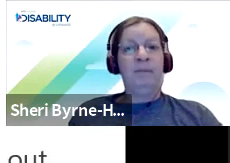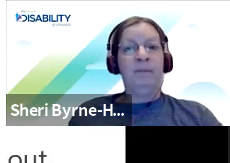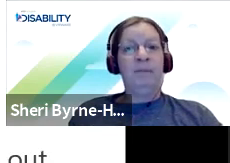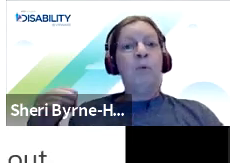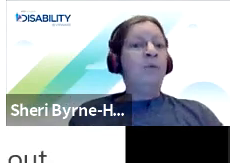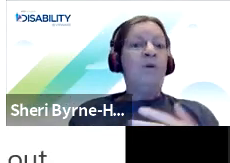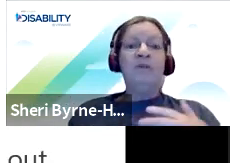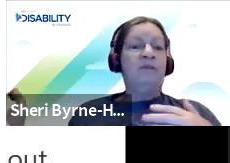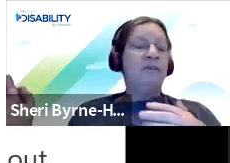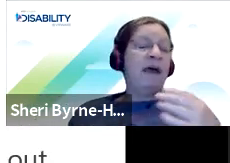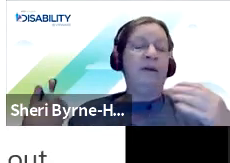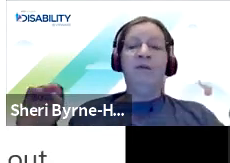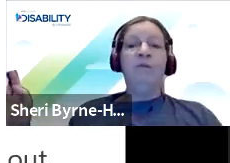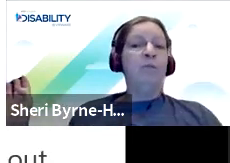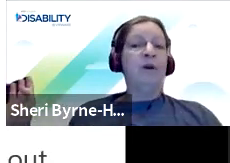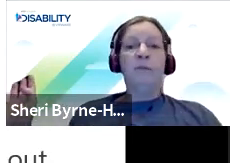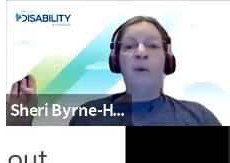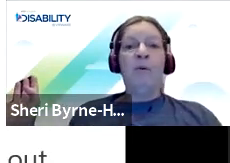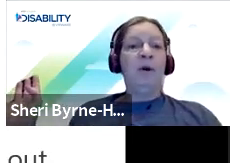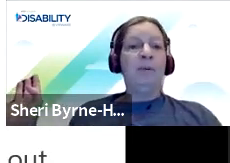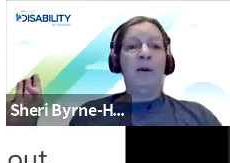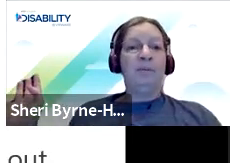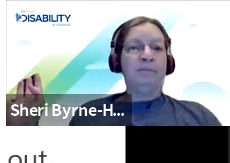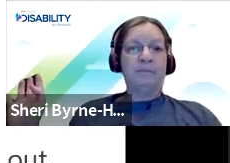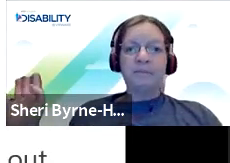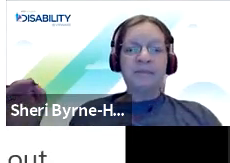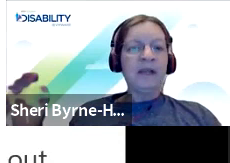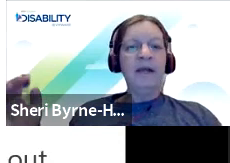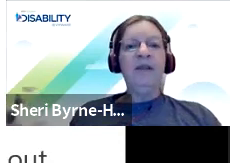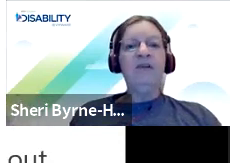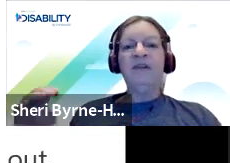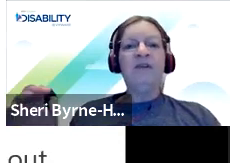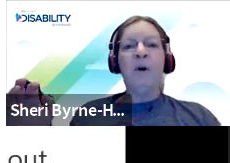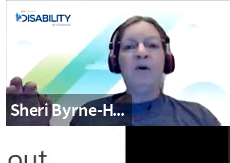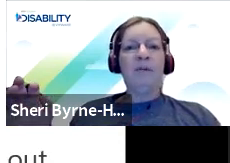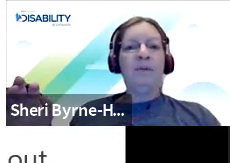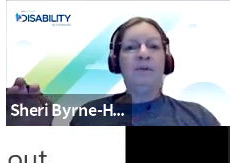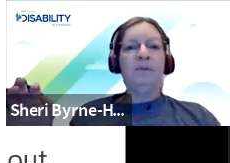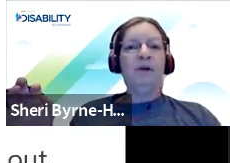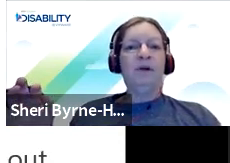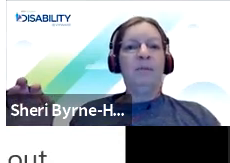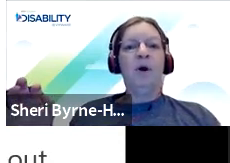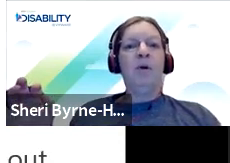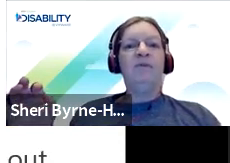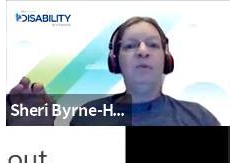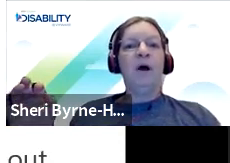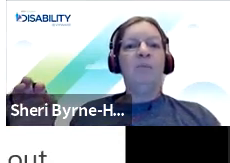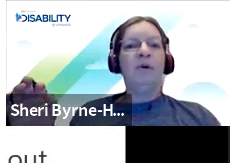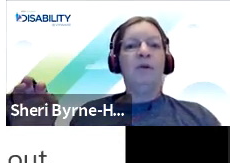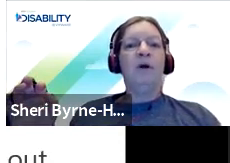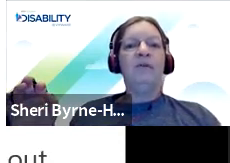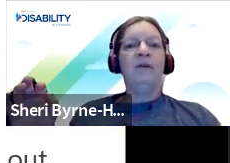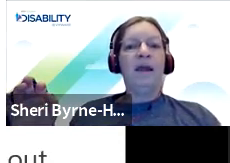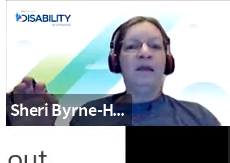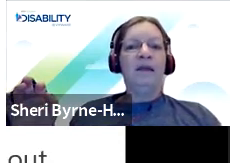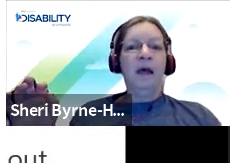across the company. Because it's not there for one manager to say, this is fine, this is more of a preCOVID thing, but something I actually experienced, two different